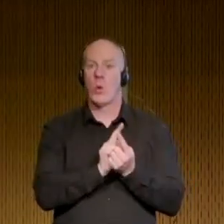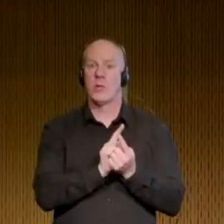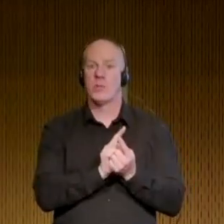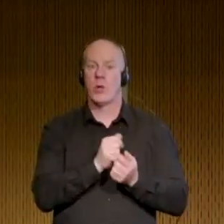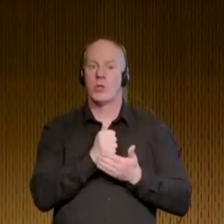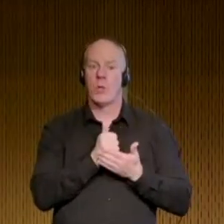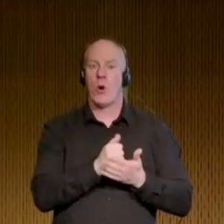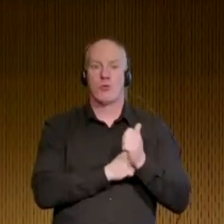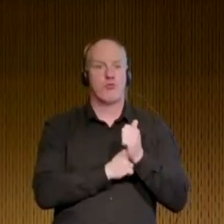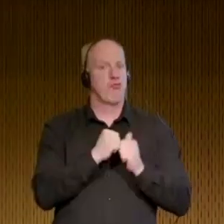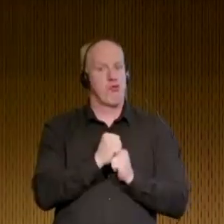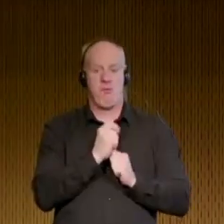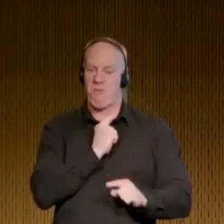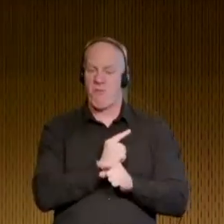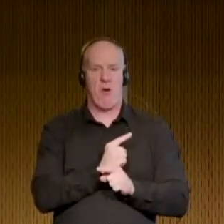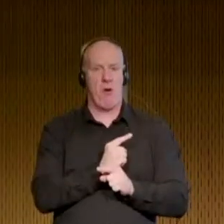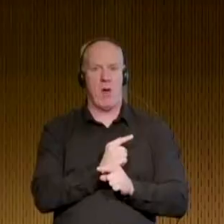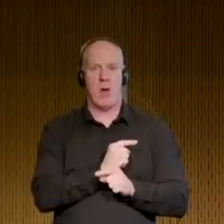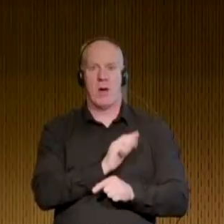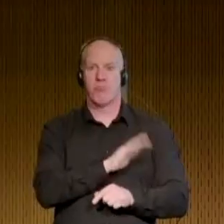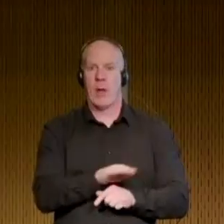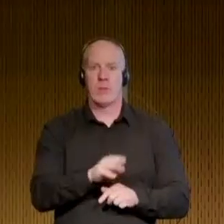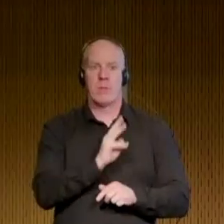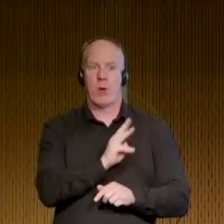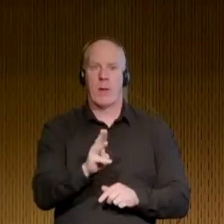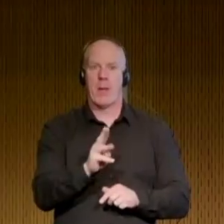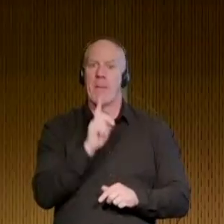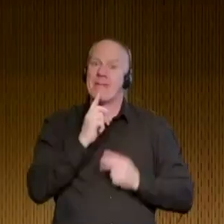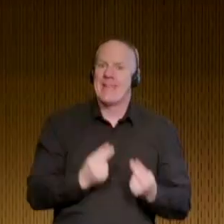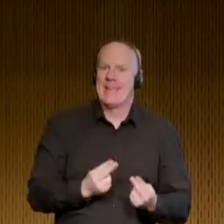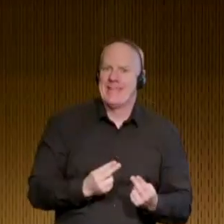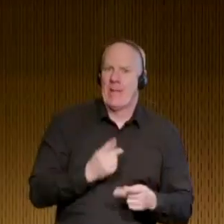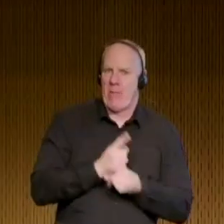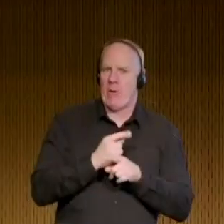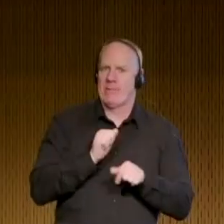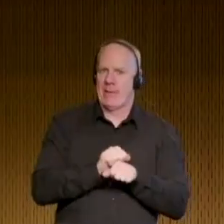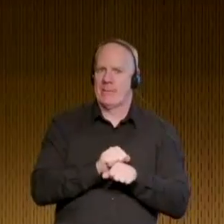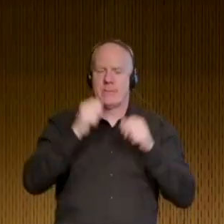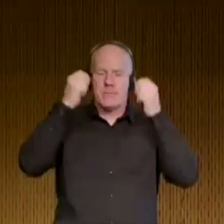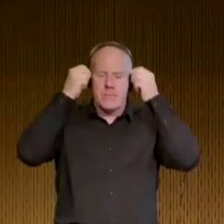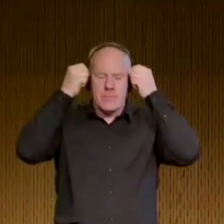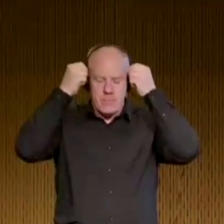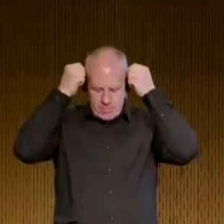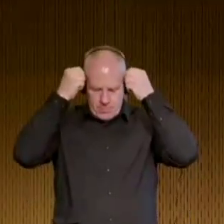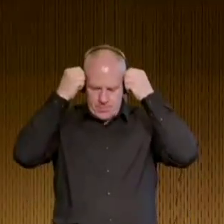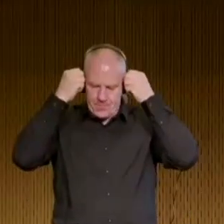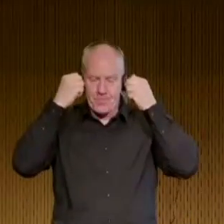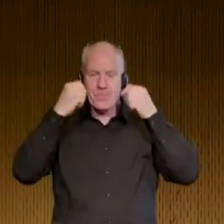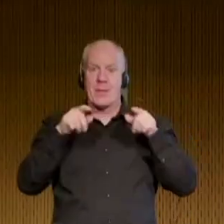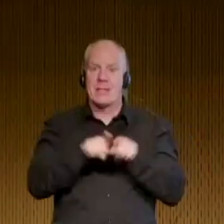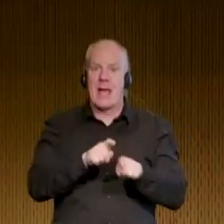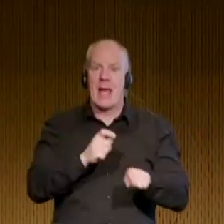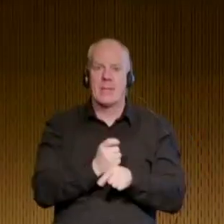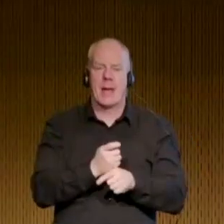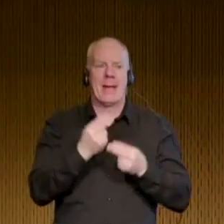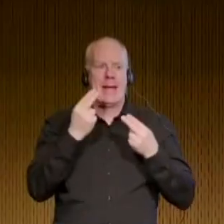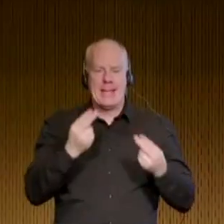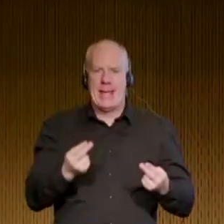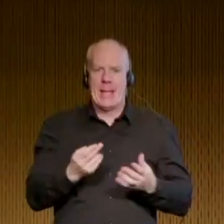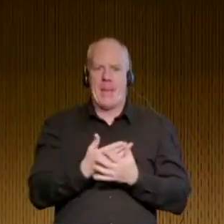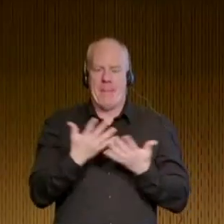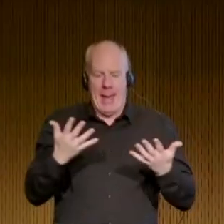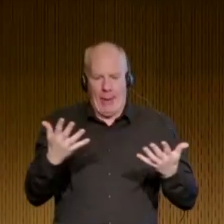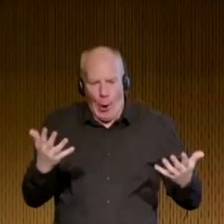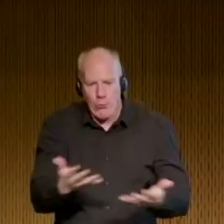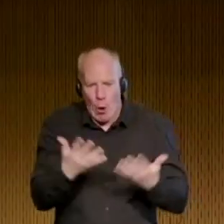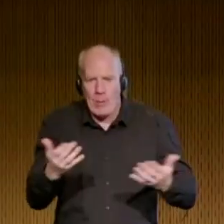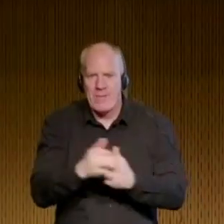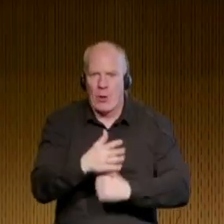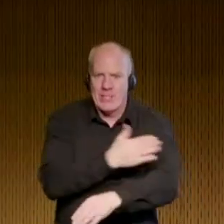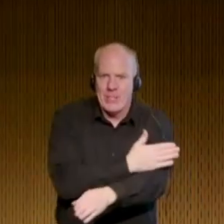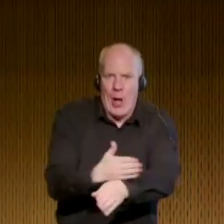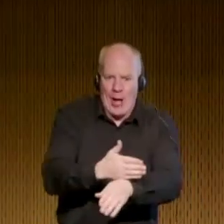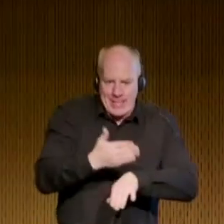structured, but very necessary. But he also needed huge reassurance starting tasks and basically